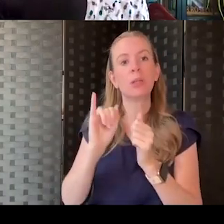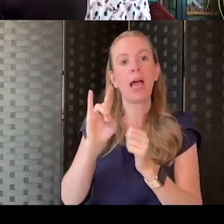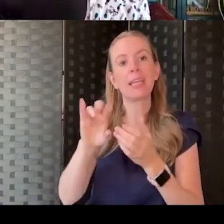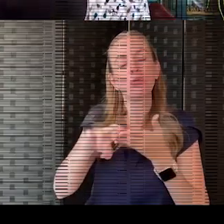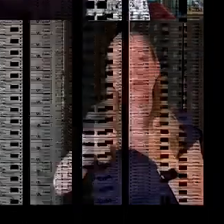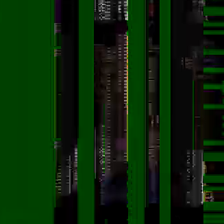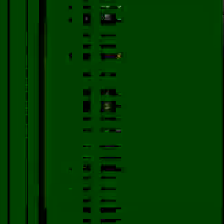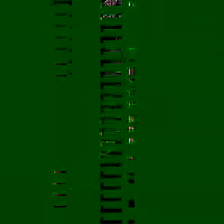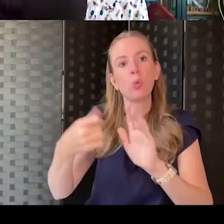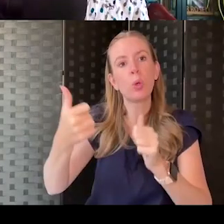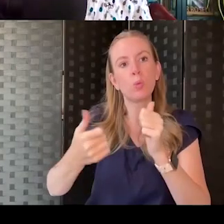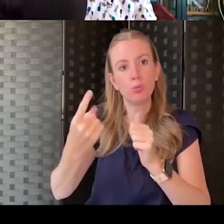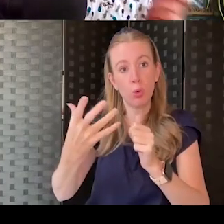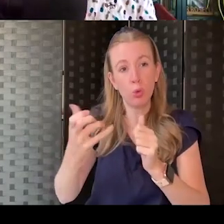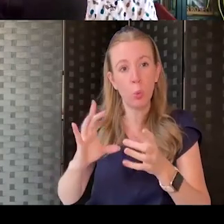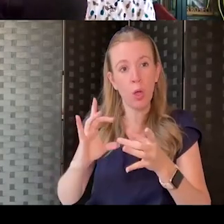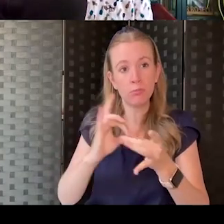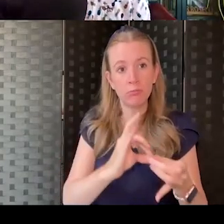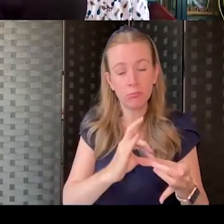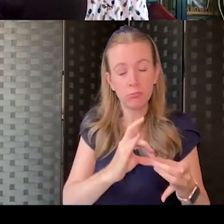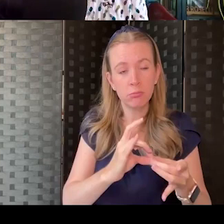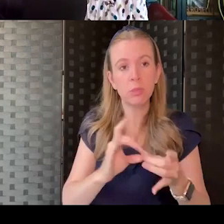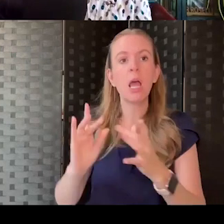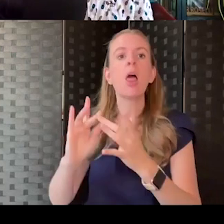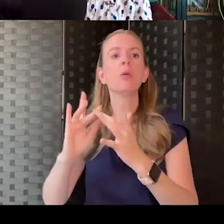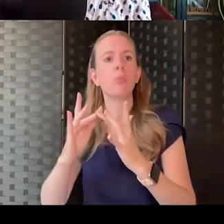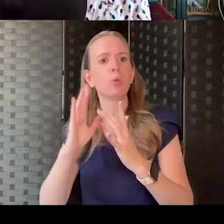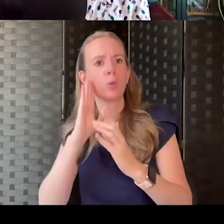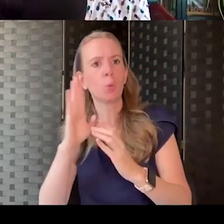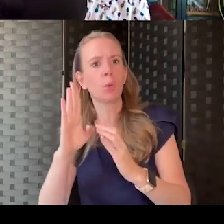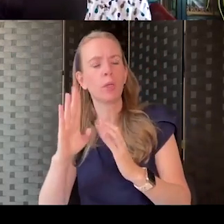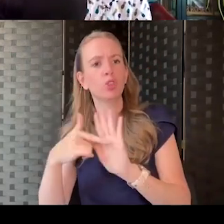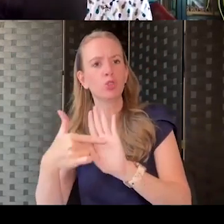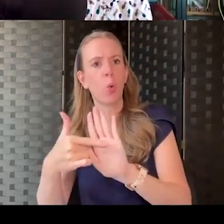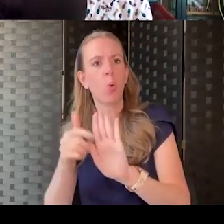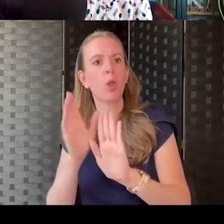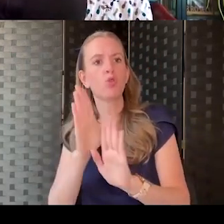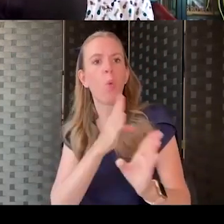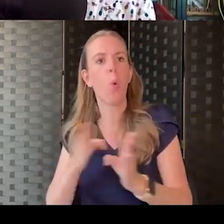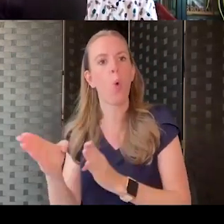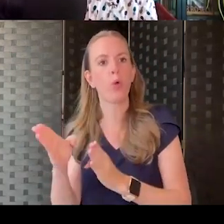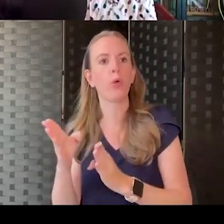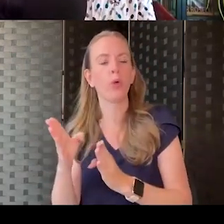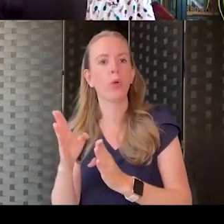that you want to associate and the browser as opposed to expose those in the order provided.